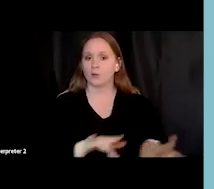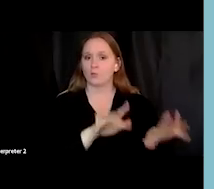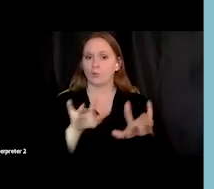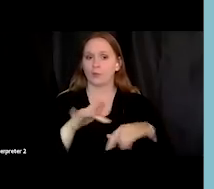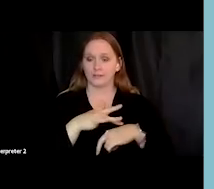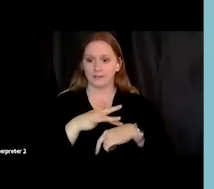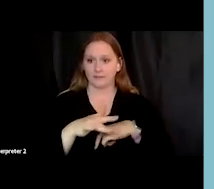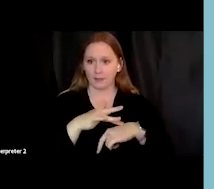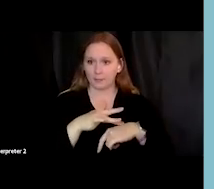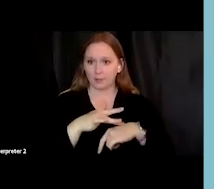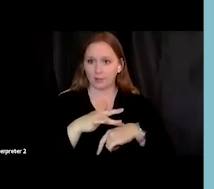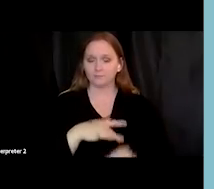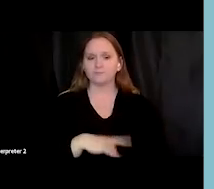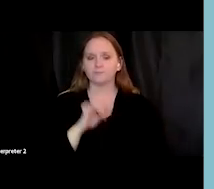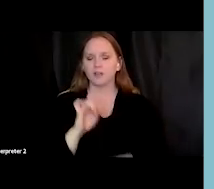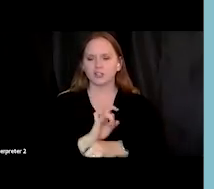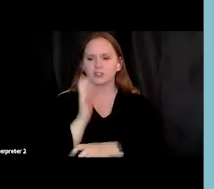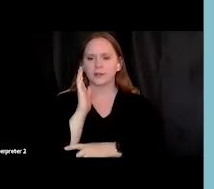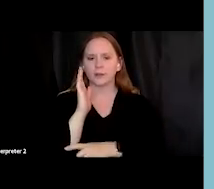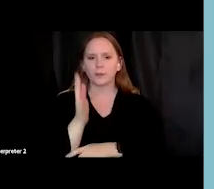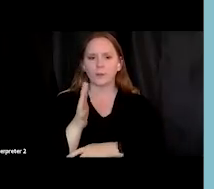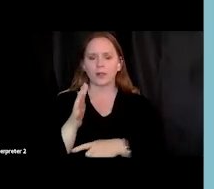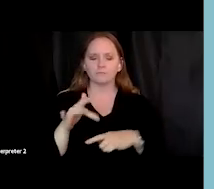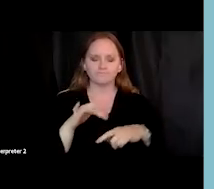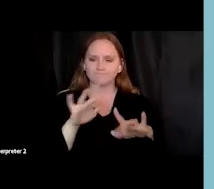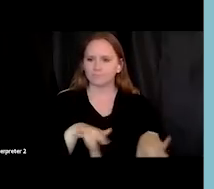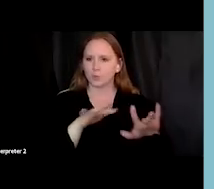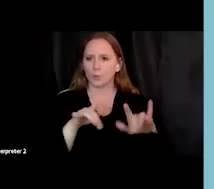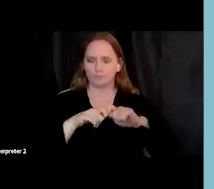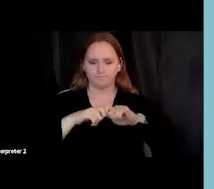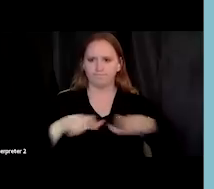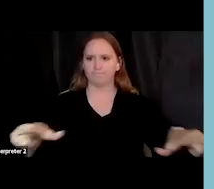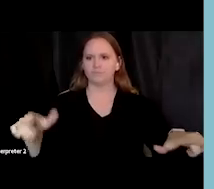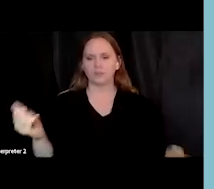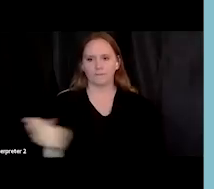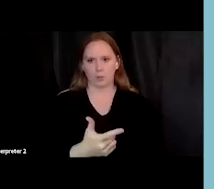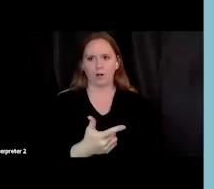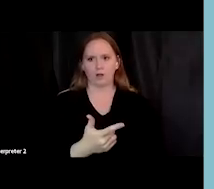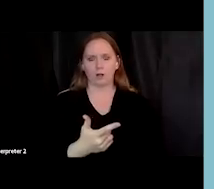We are actually gonna try to get that recording out to everybody this week, so stay tuned for that.